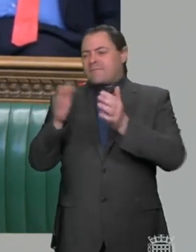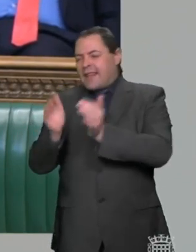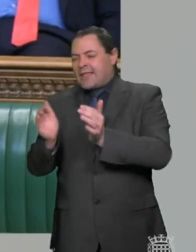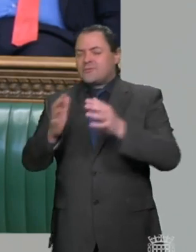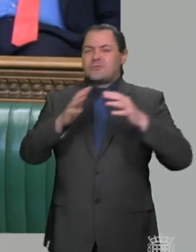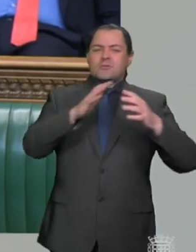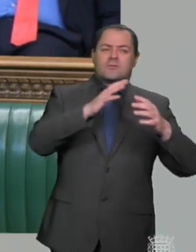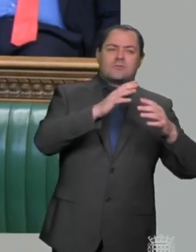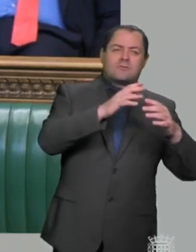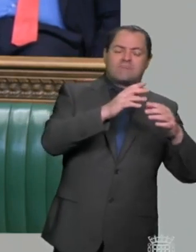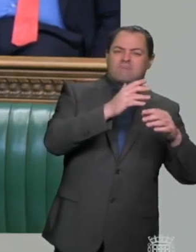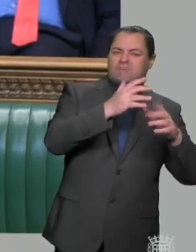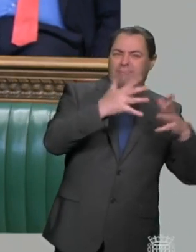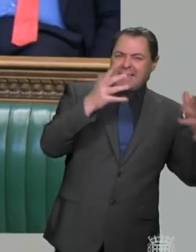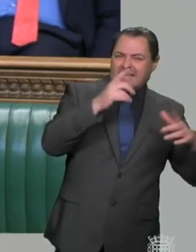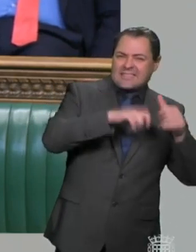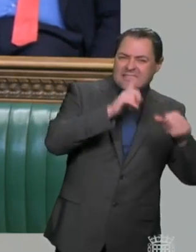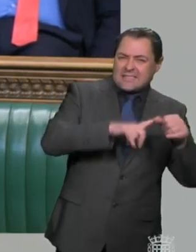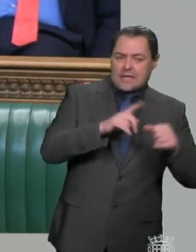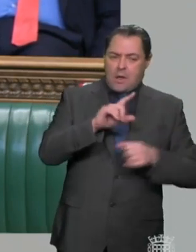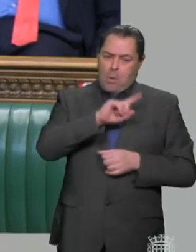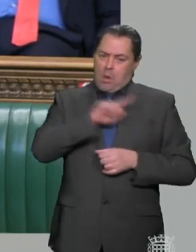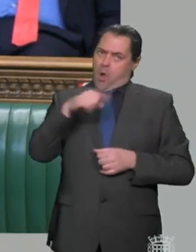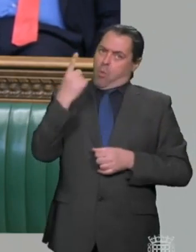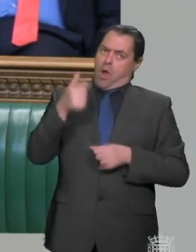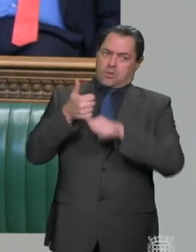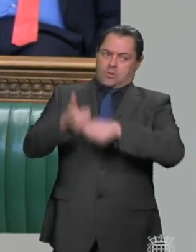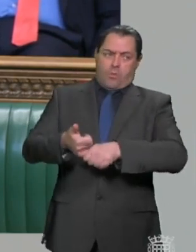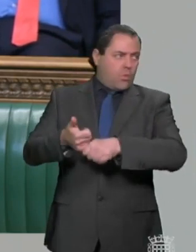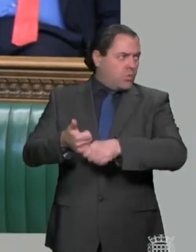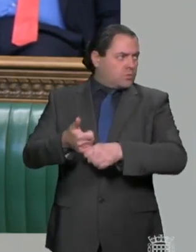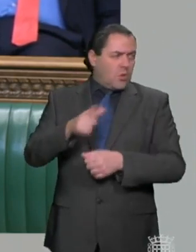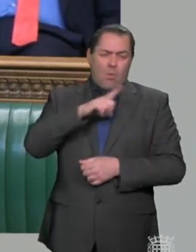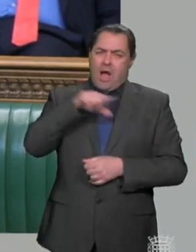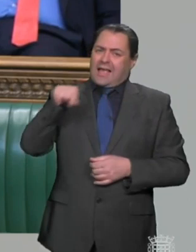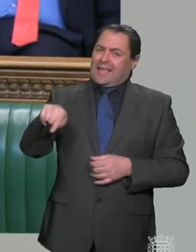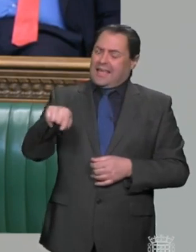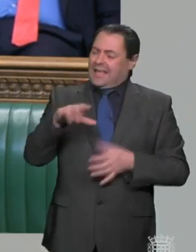support this proposal? Why is he on the side of tax avoiders, instead of British businesses